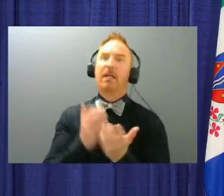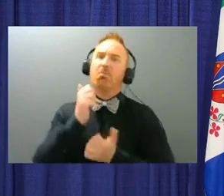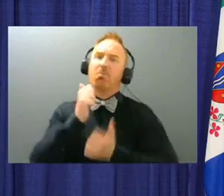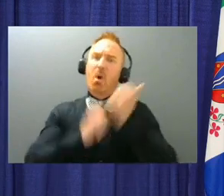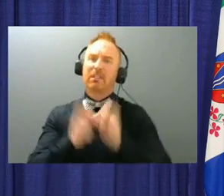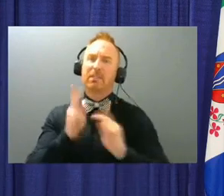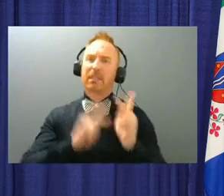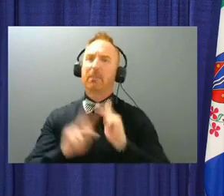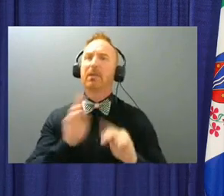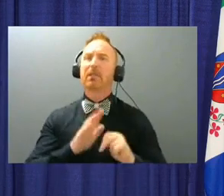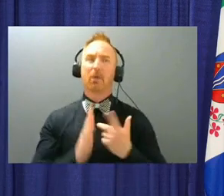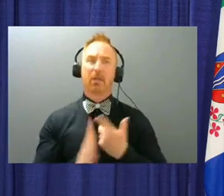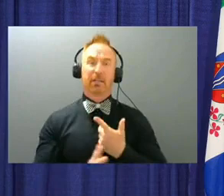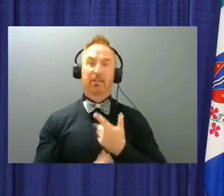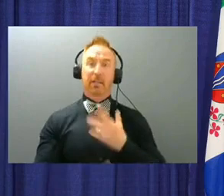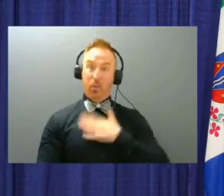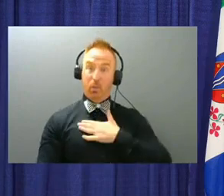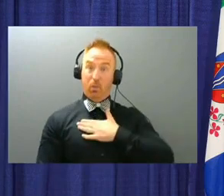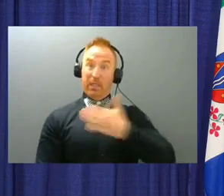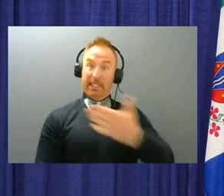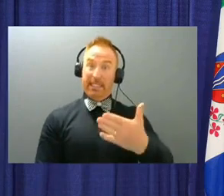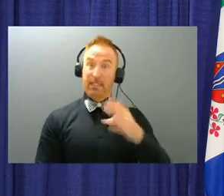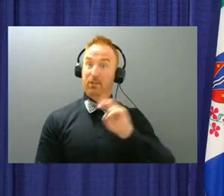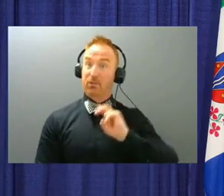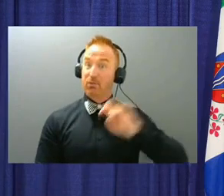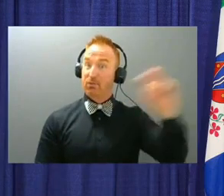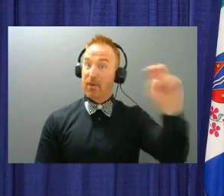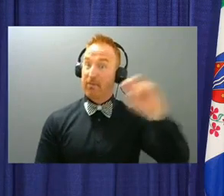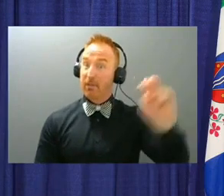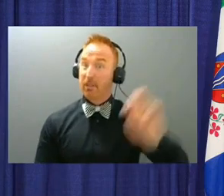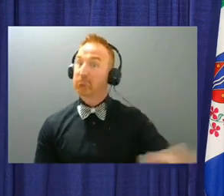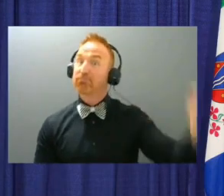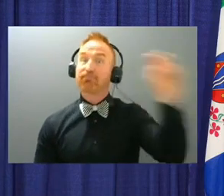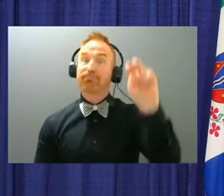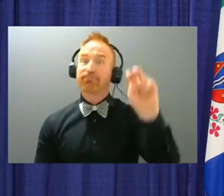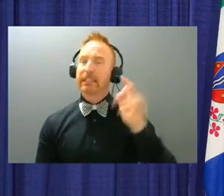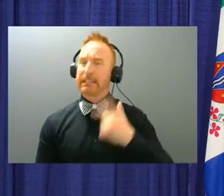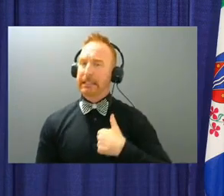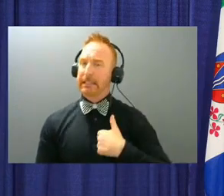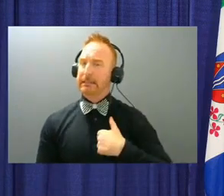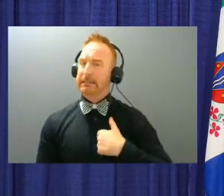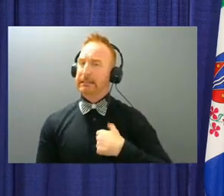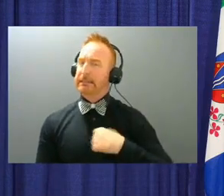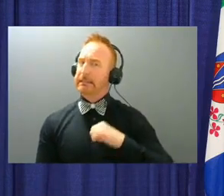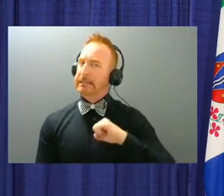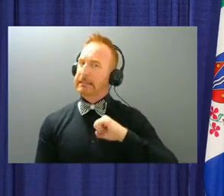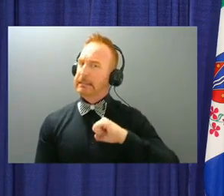a general reluctance for most people to travel, and a general